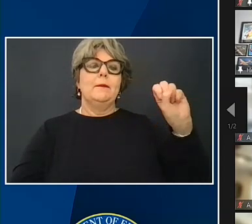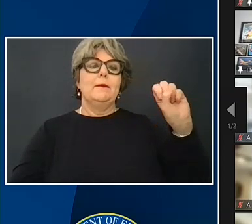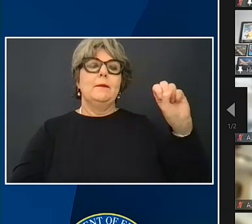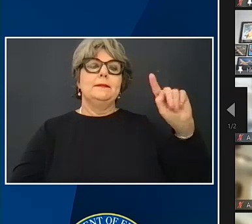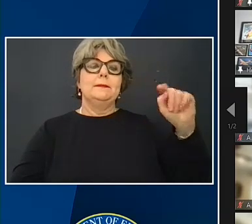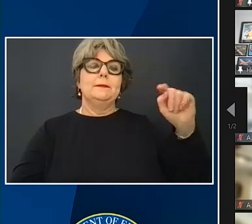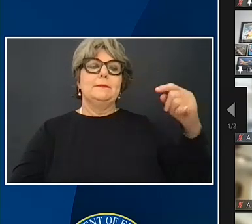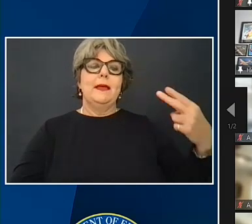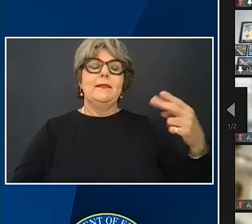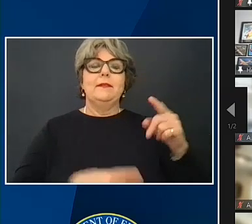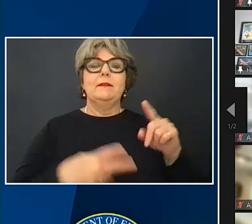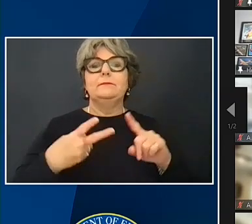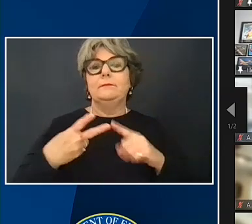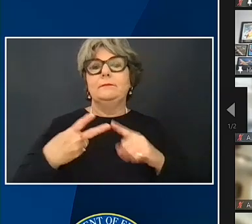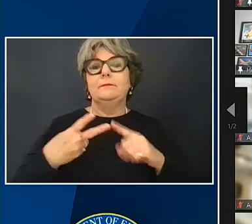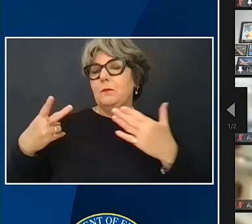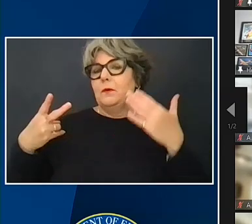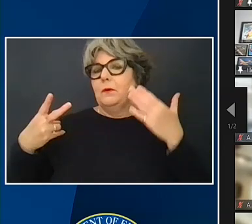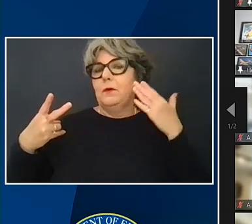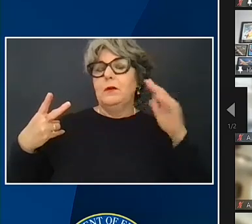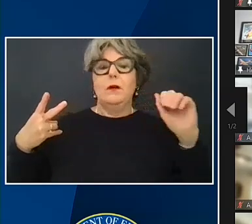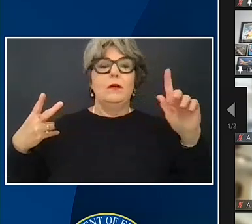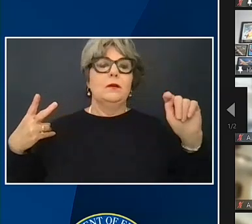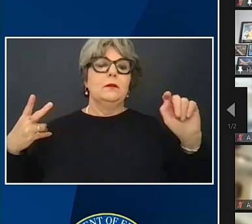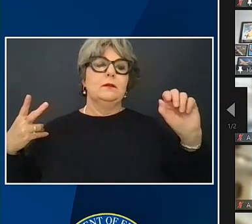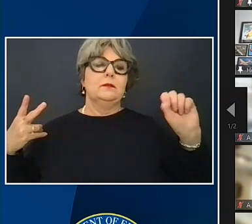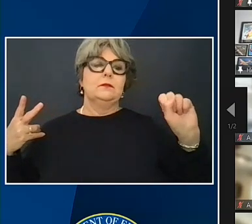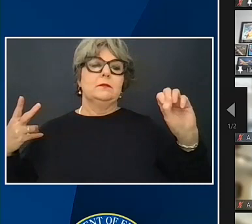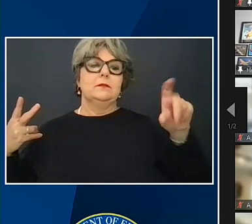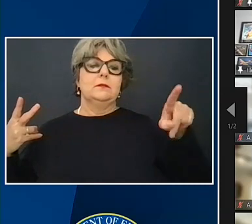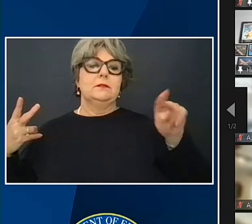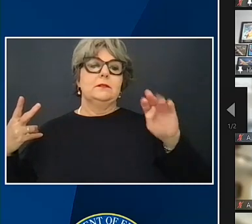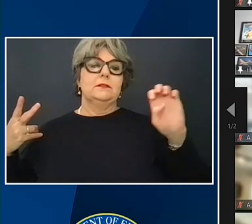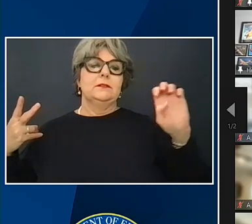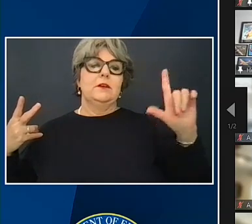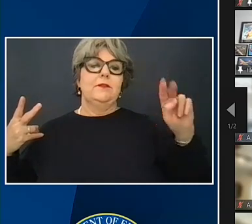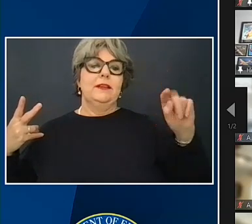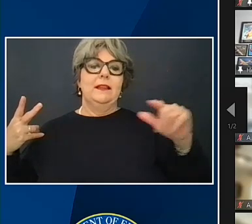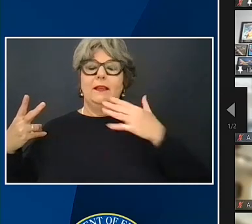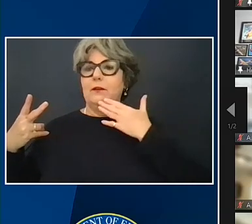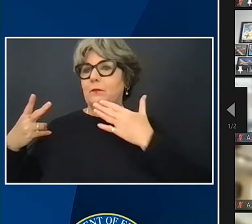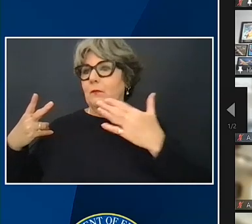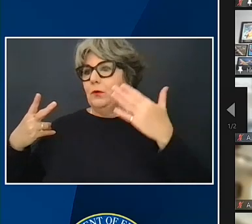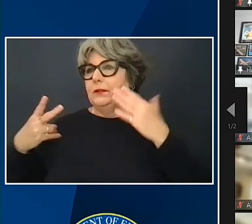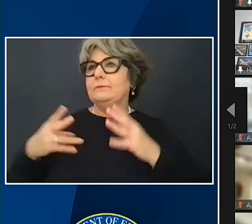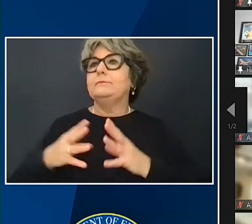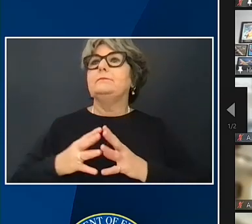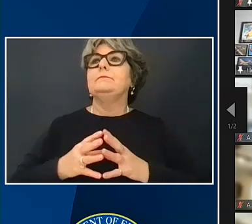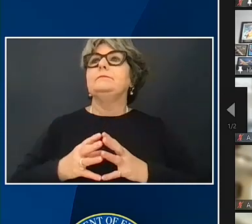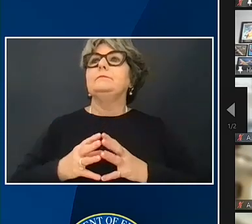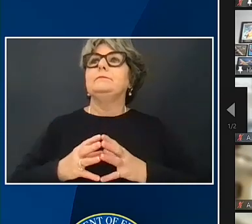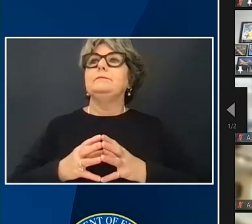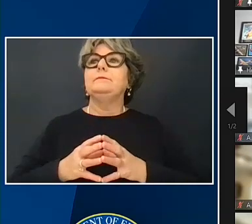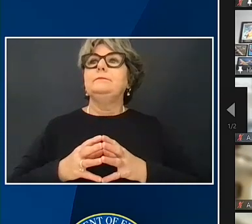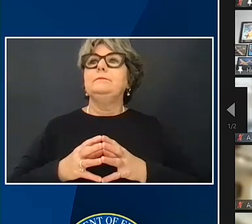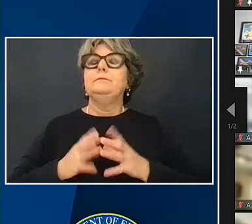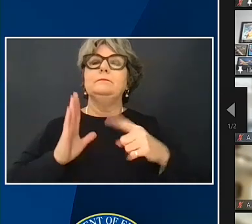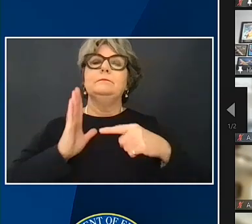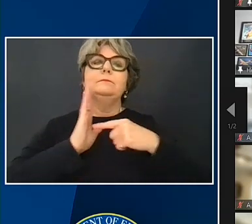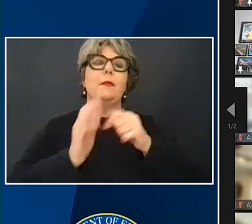Hi, Robyn. And her alternate, Sophie Laing. Good morning. Good morning, Sophie. Representing private nonprofit institutions